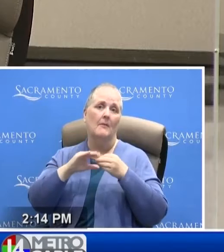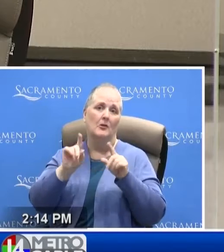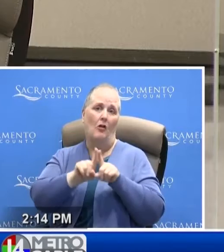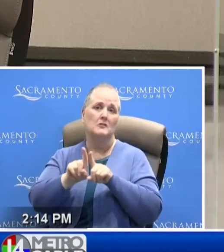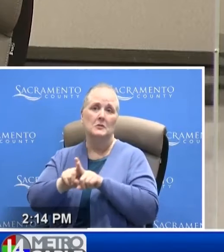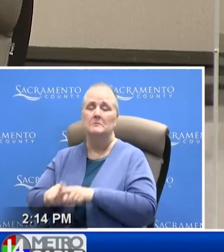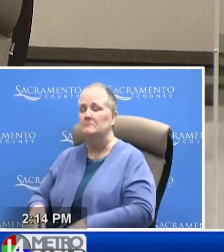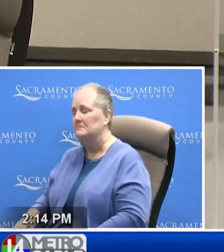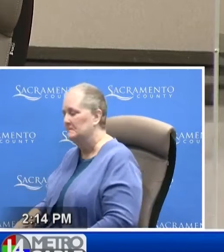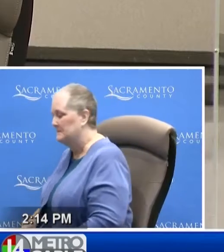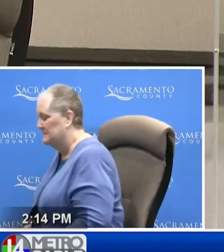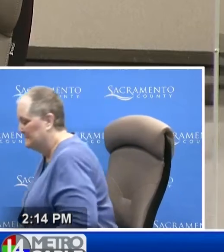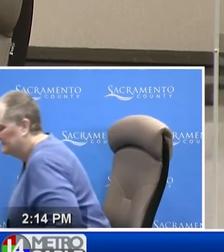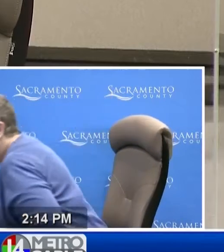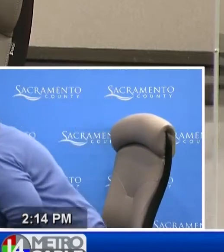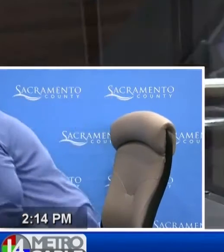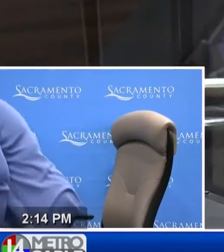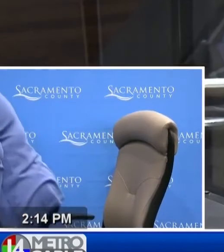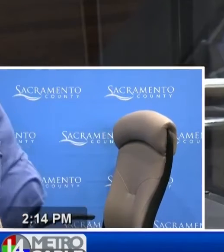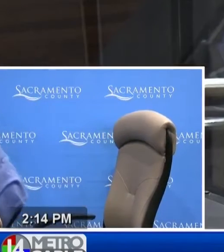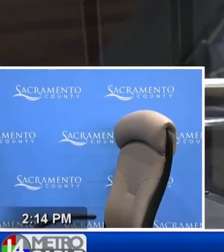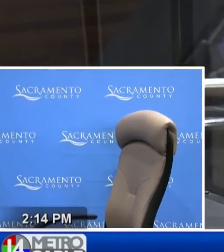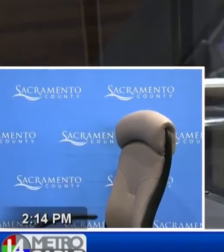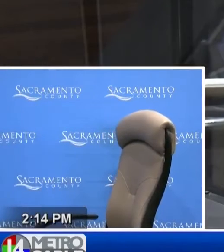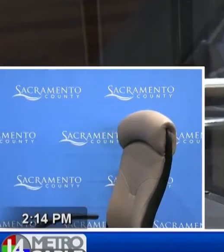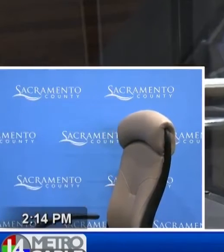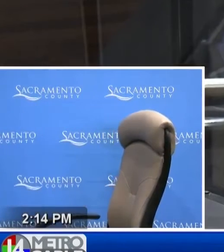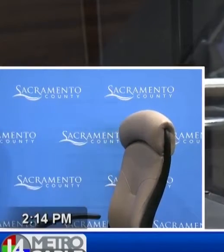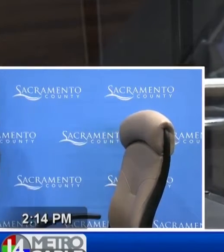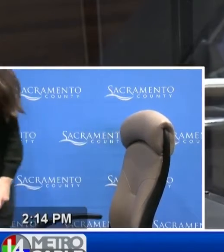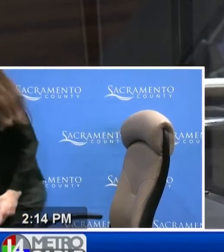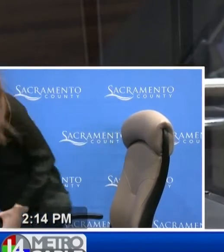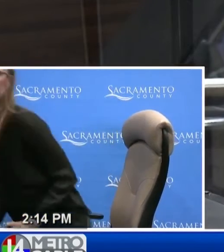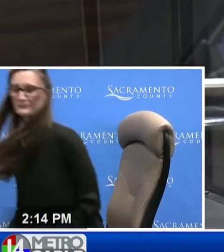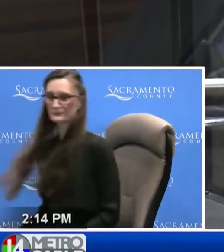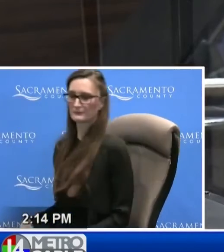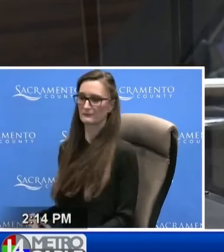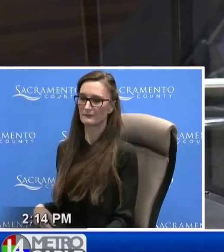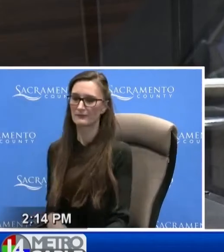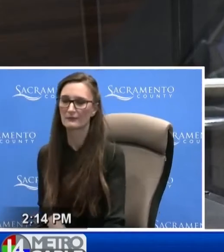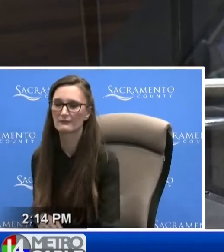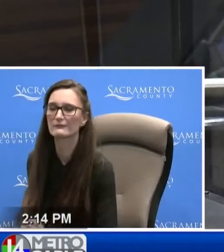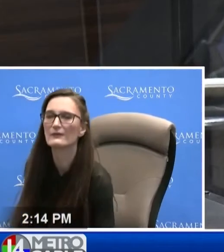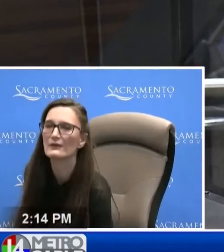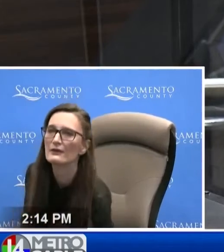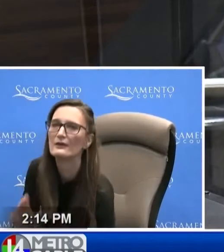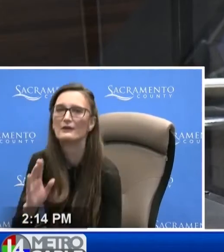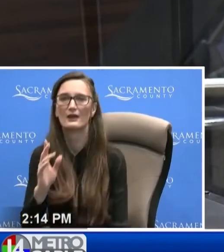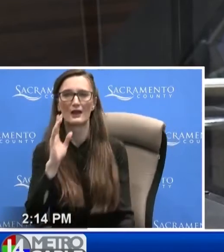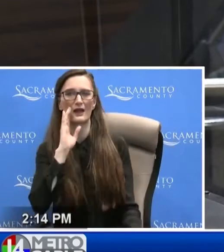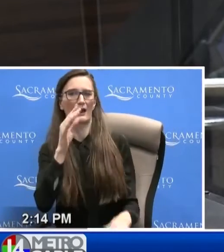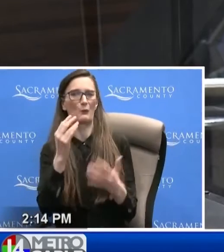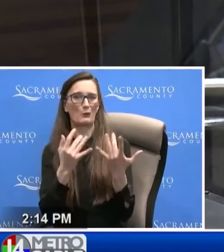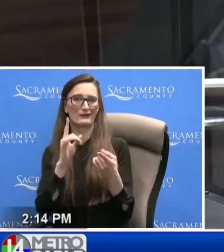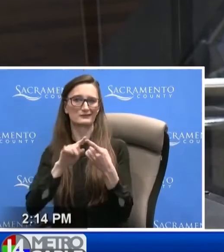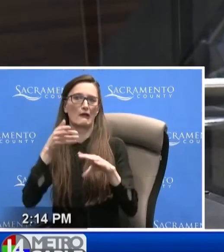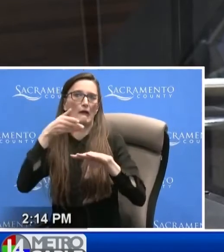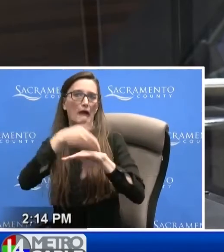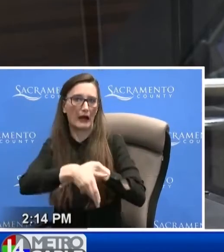So you want to just wait till after the public comment and your vote? And then I'd like to say a few words as possible. Yes. OK.